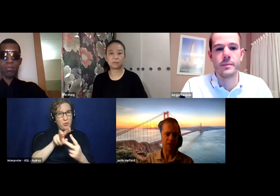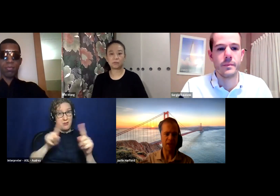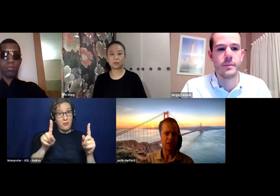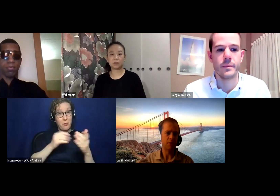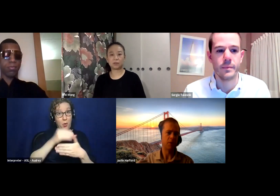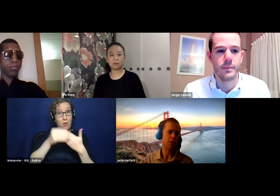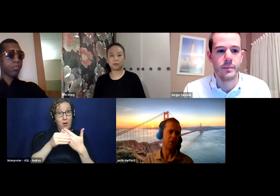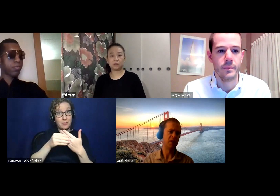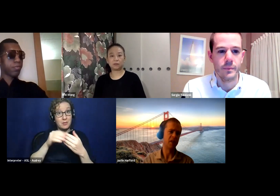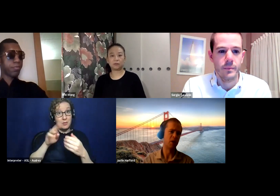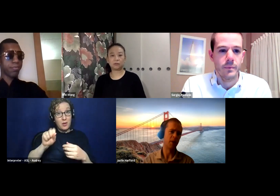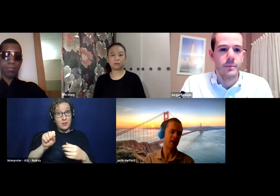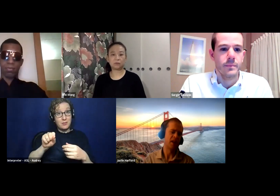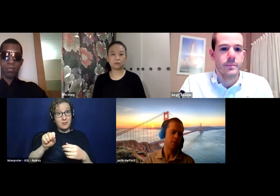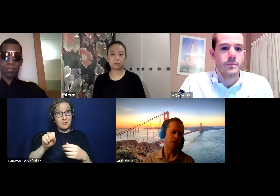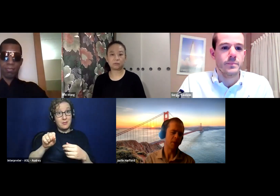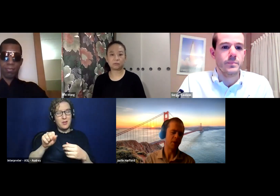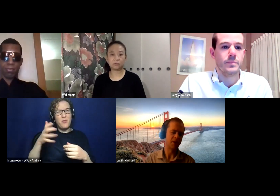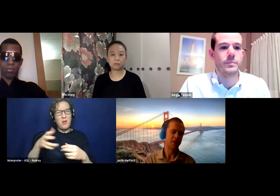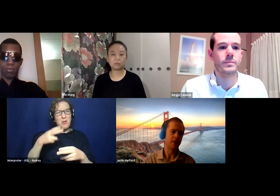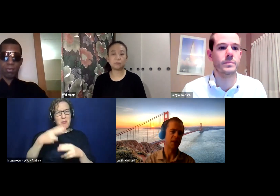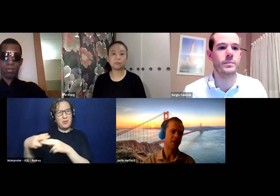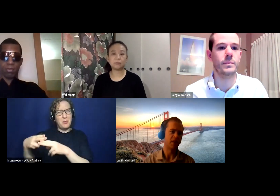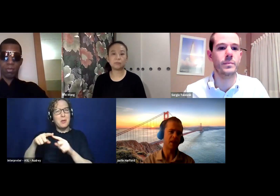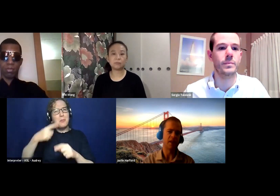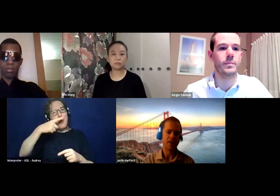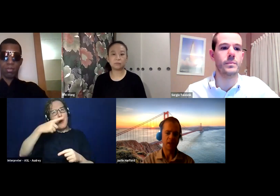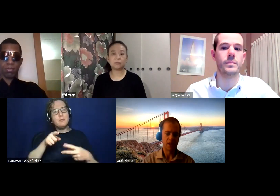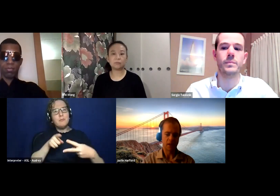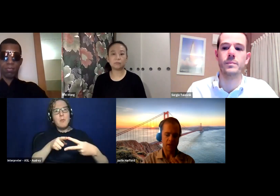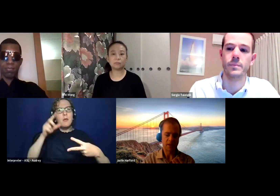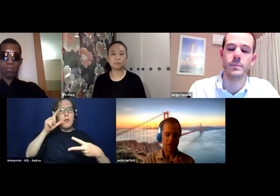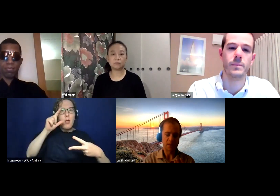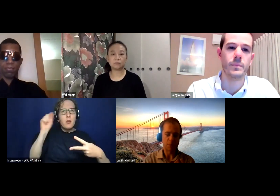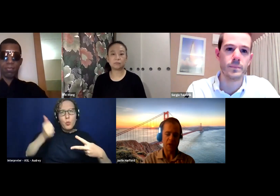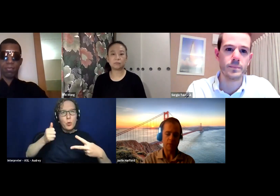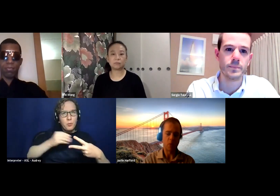in the United States and you've alluded to them already but maybe just give us a summary of what